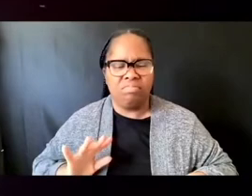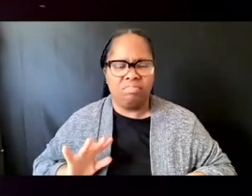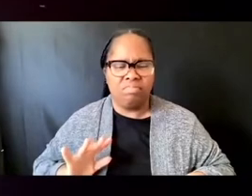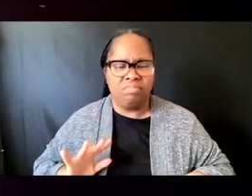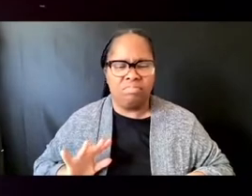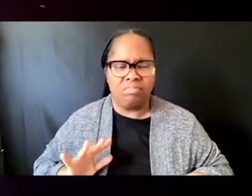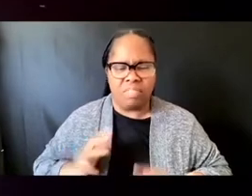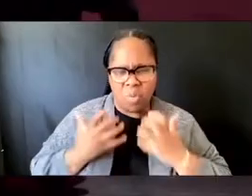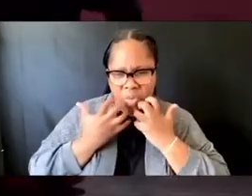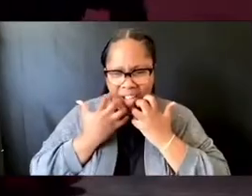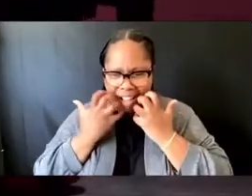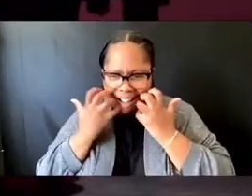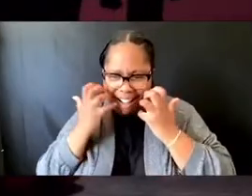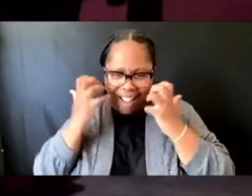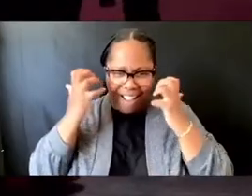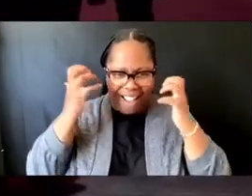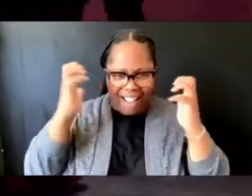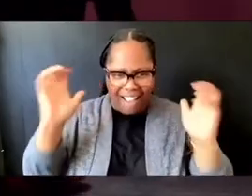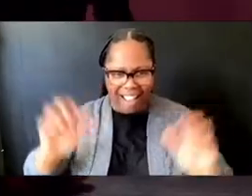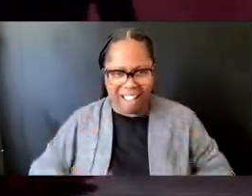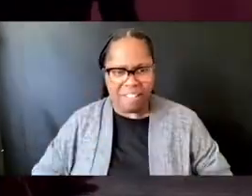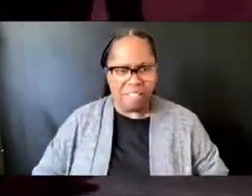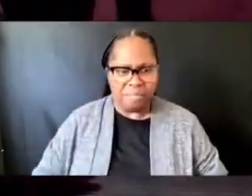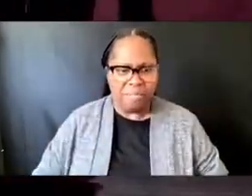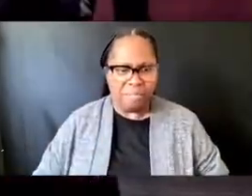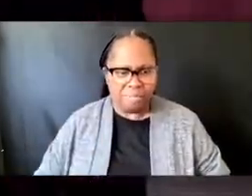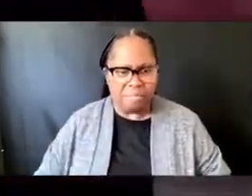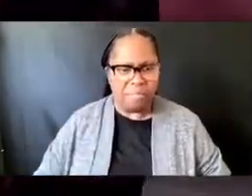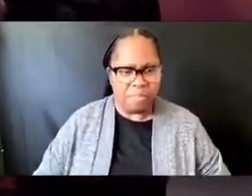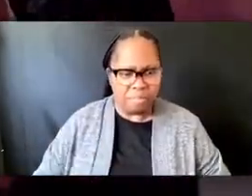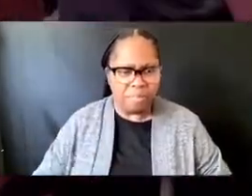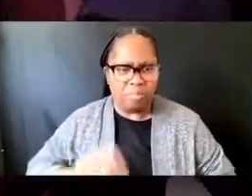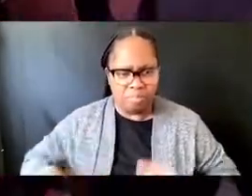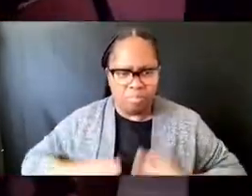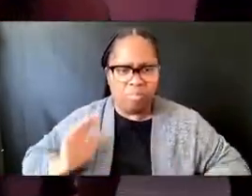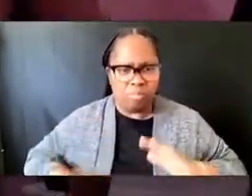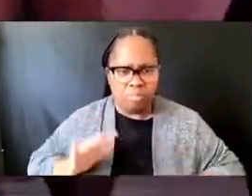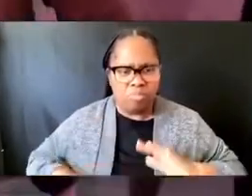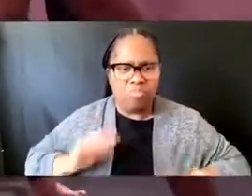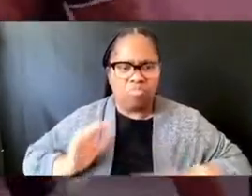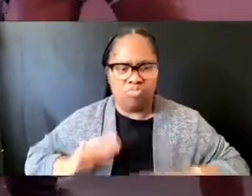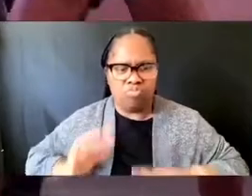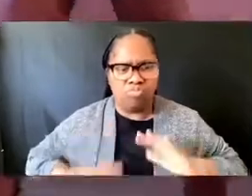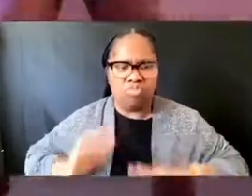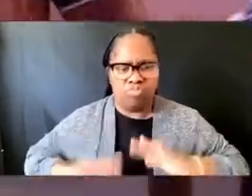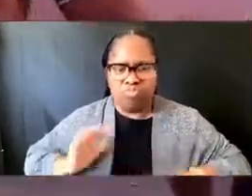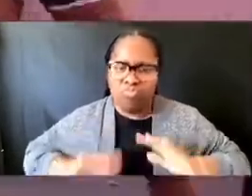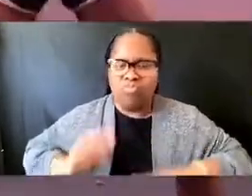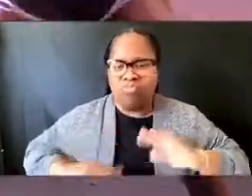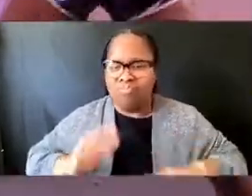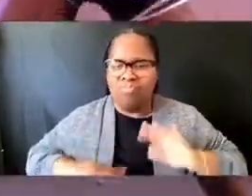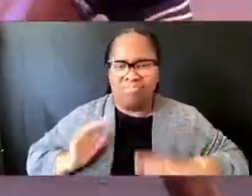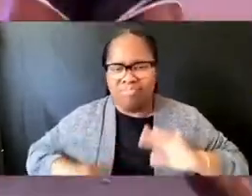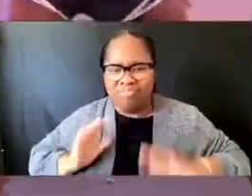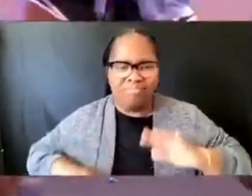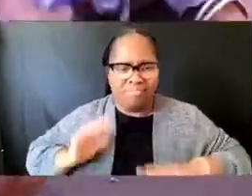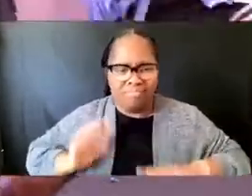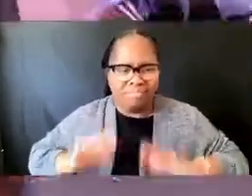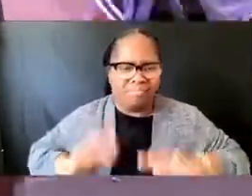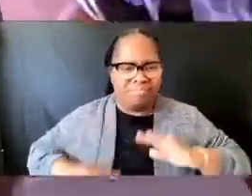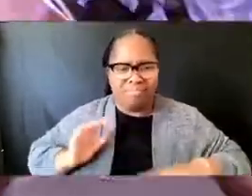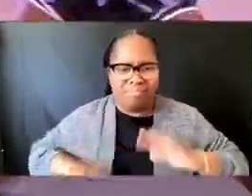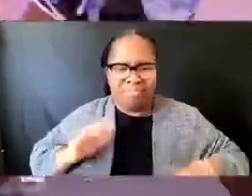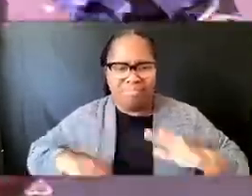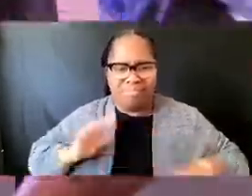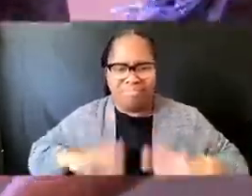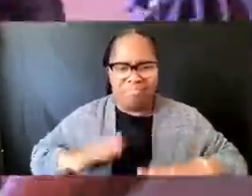Get the money, get the money, get the money bags